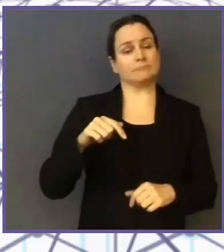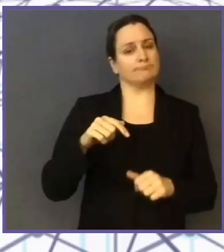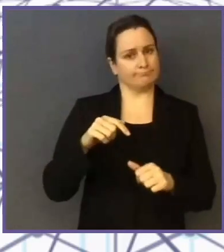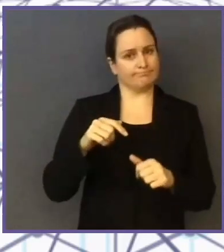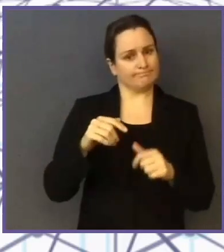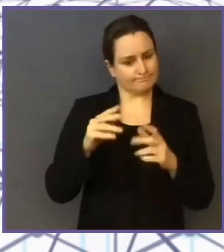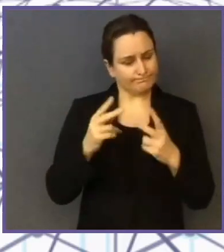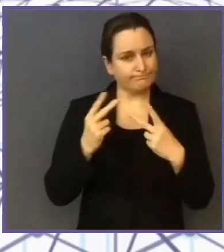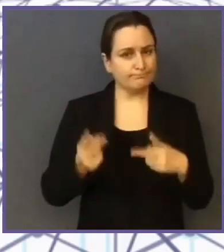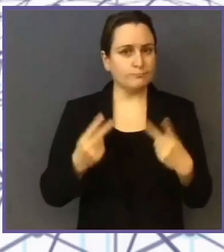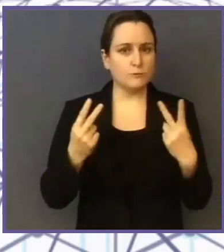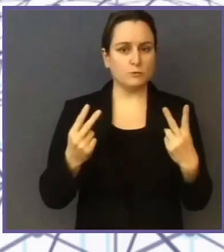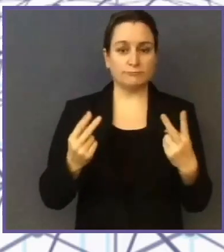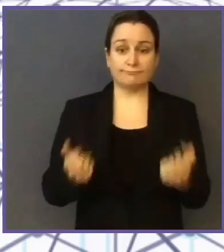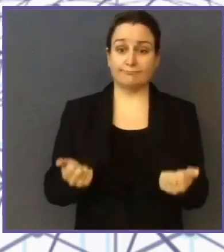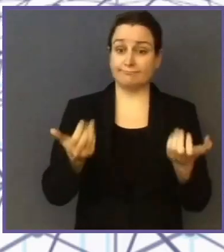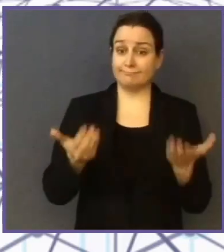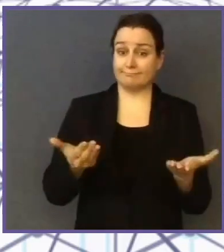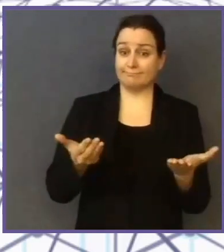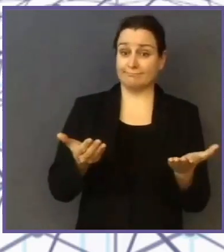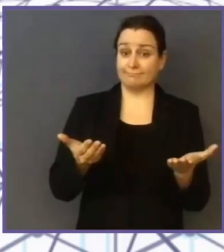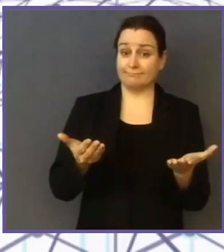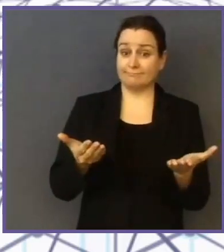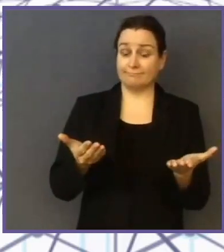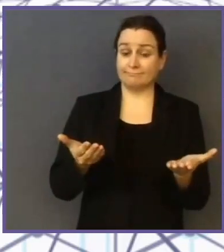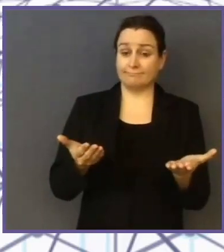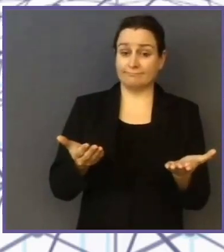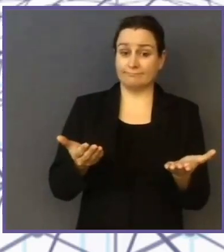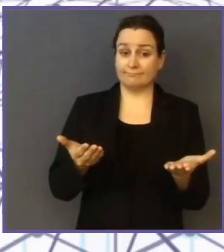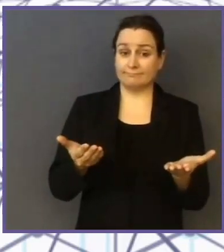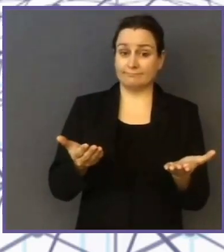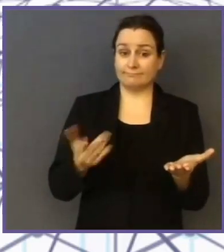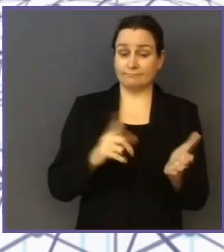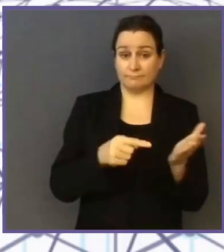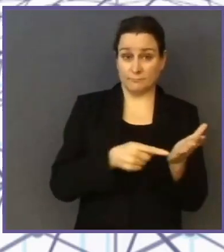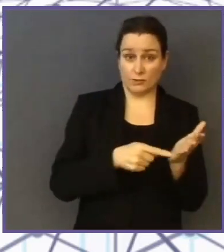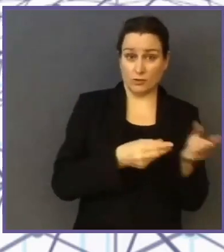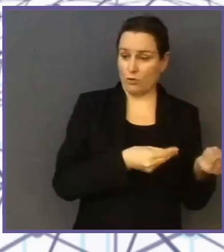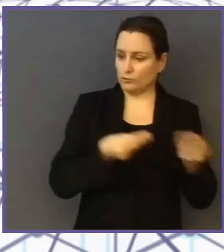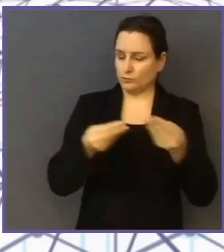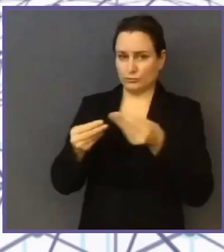As occupational therapy is a personcentered health profession with unique focus on the